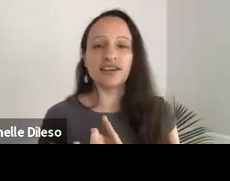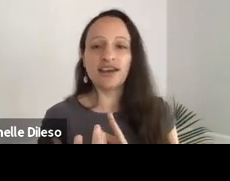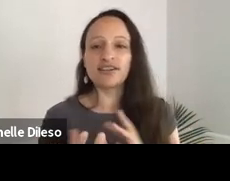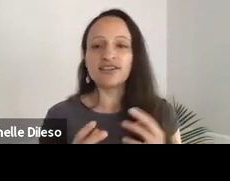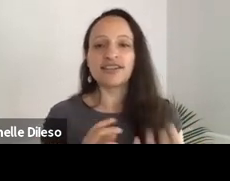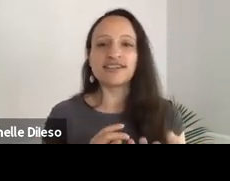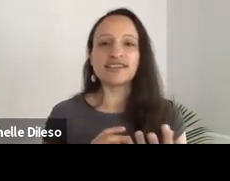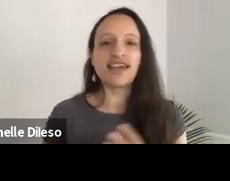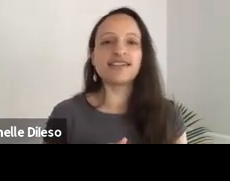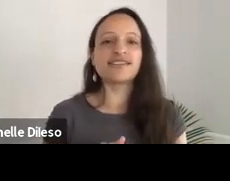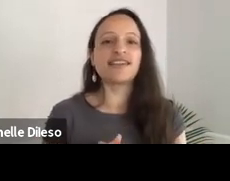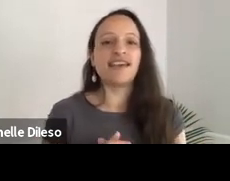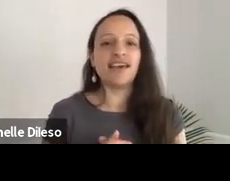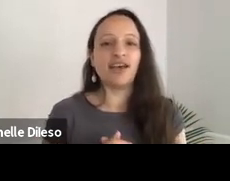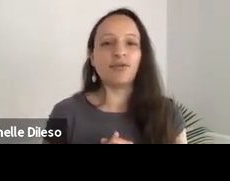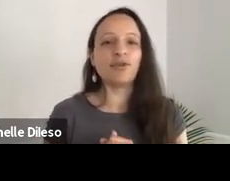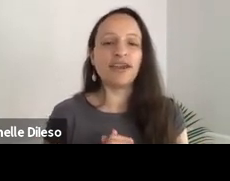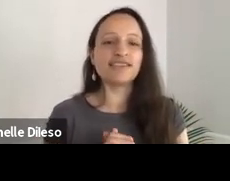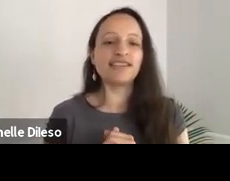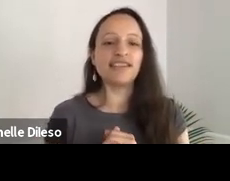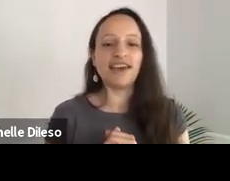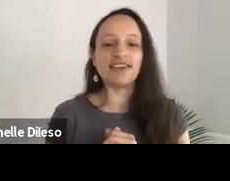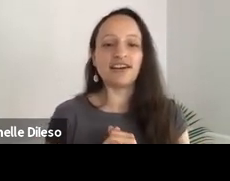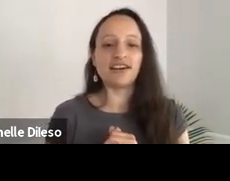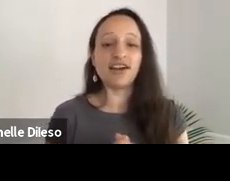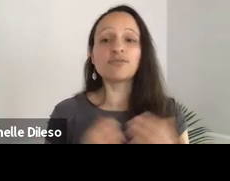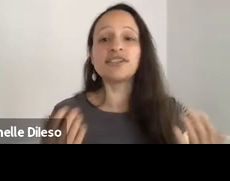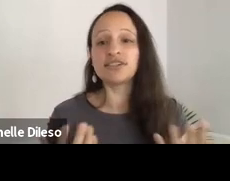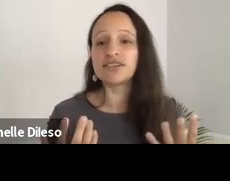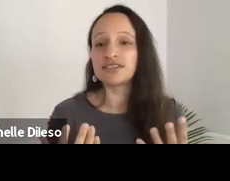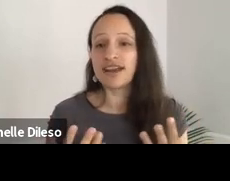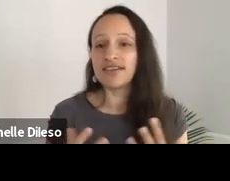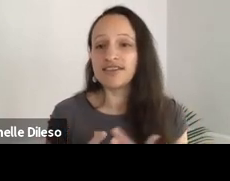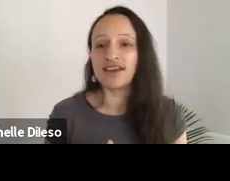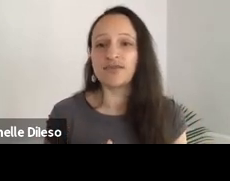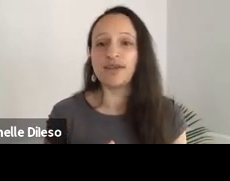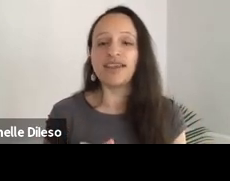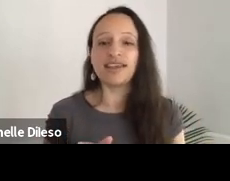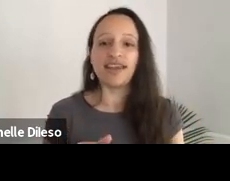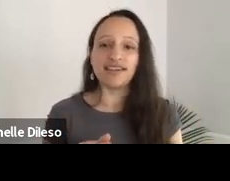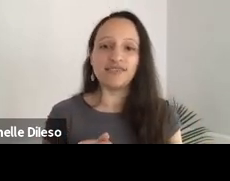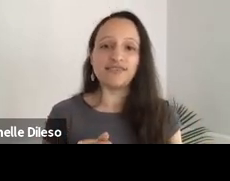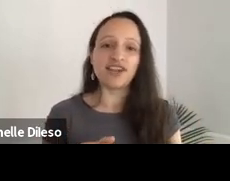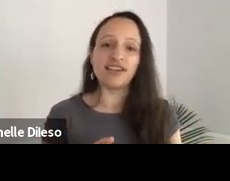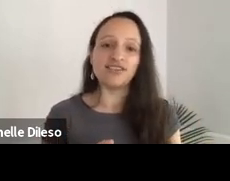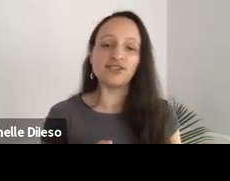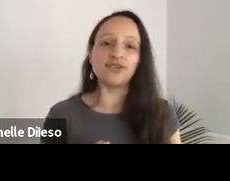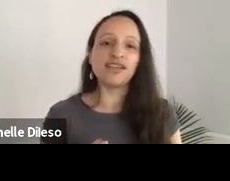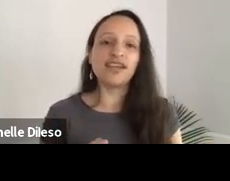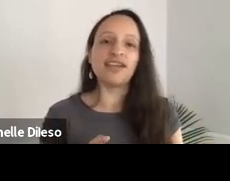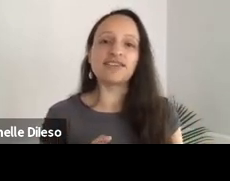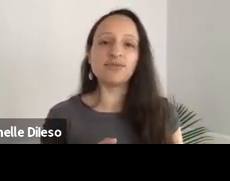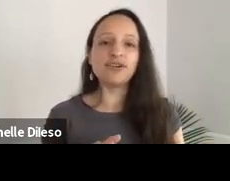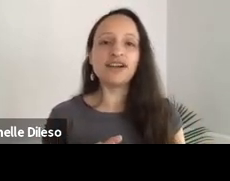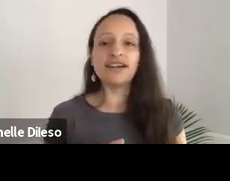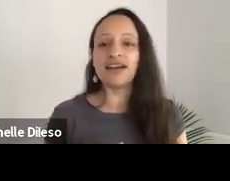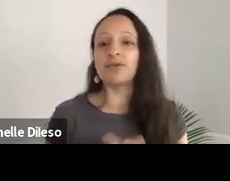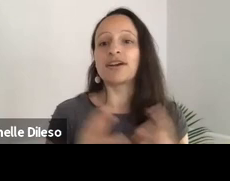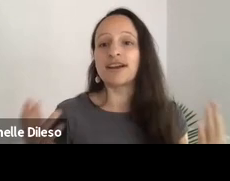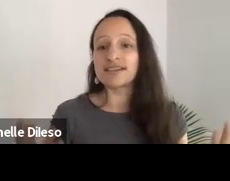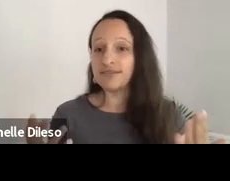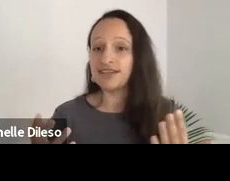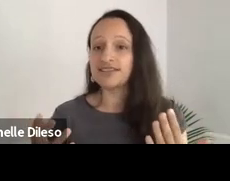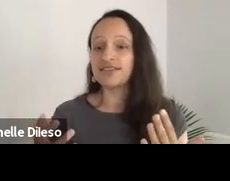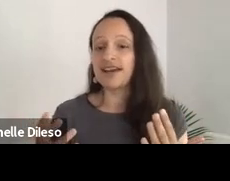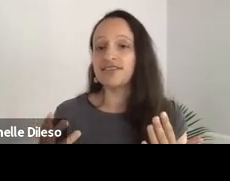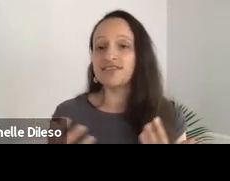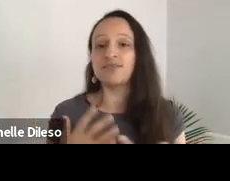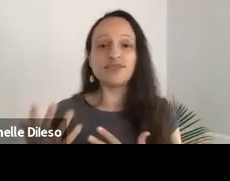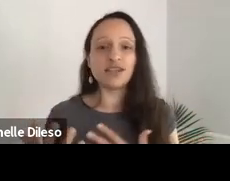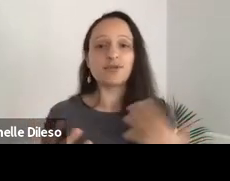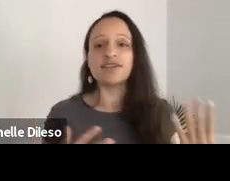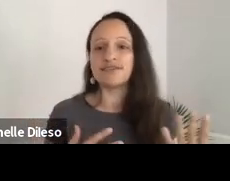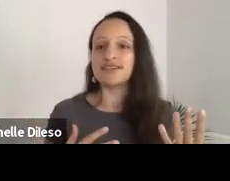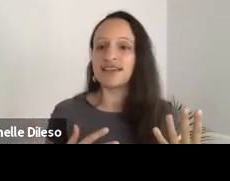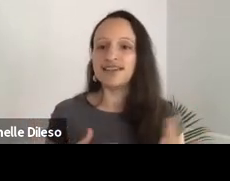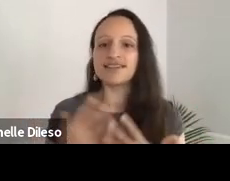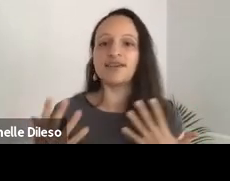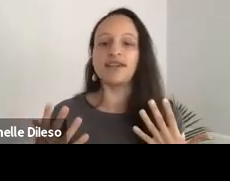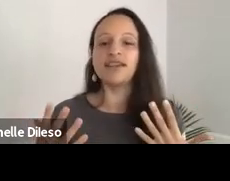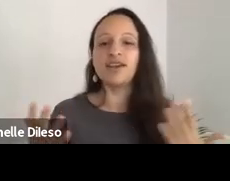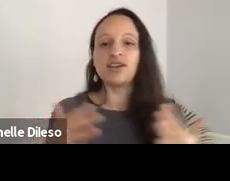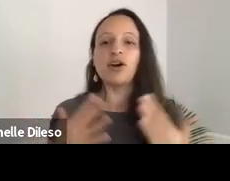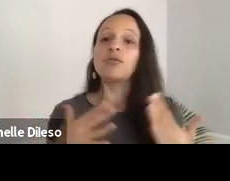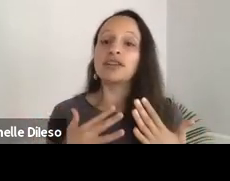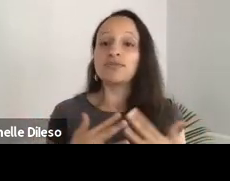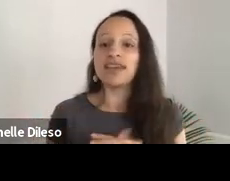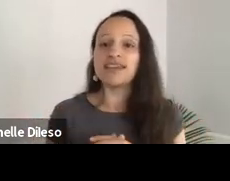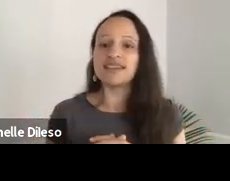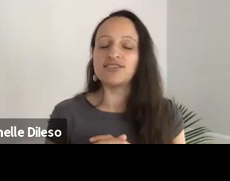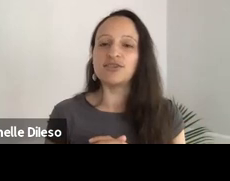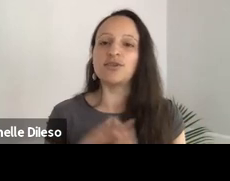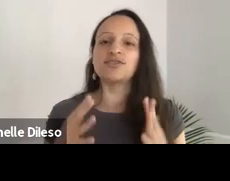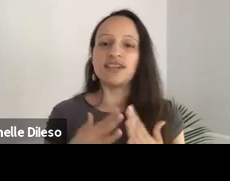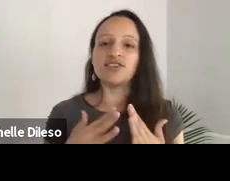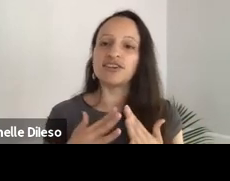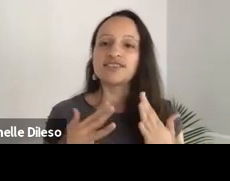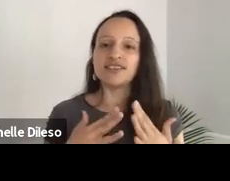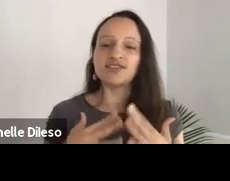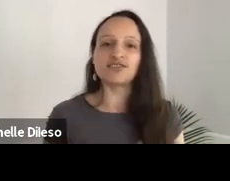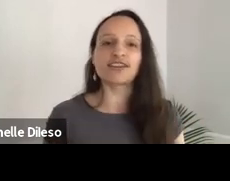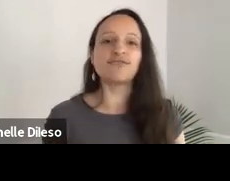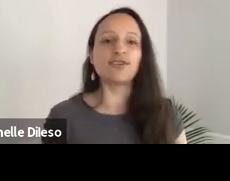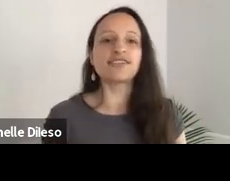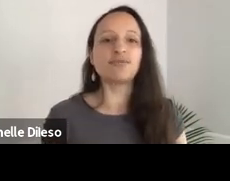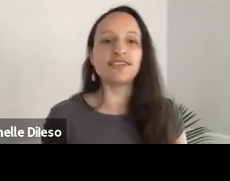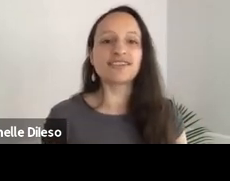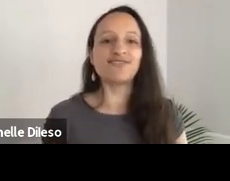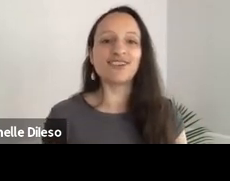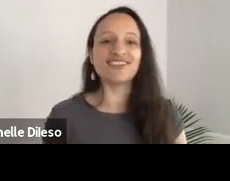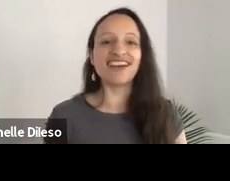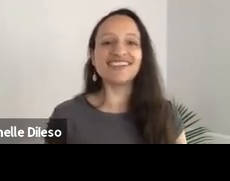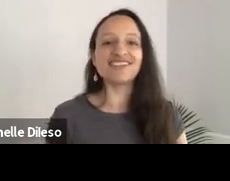the texture colors and designs, we might see that there are other materials around that we can give the child to explore more other activities around the museum or in different settings that we know really plays into those interests and those direct focus